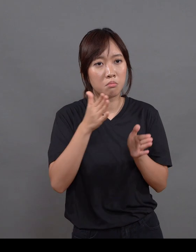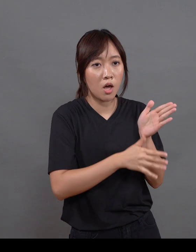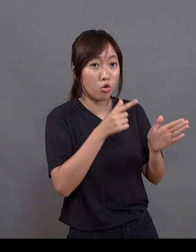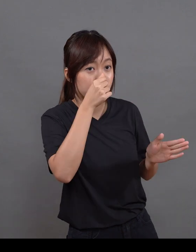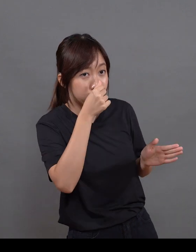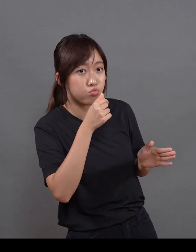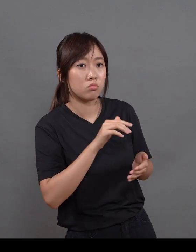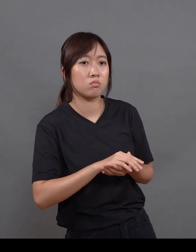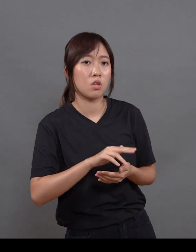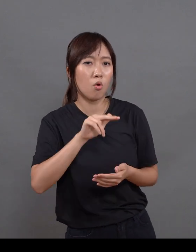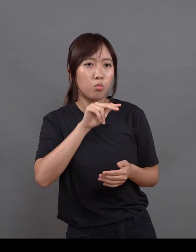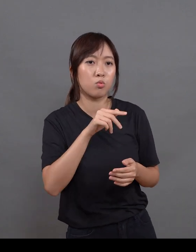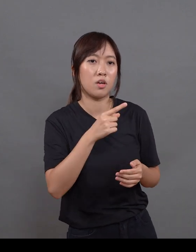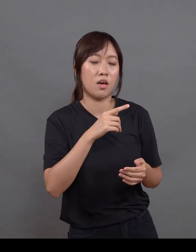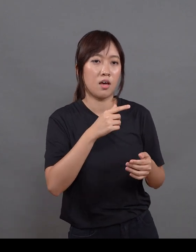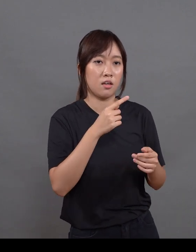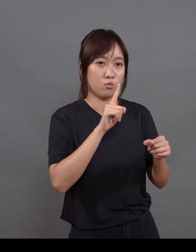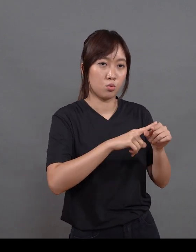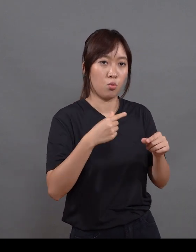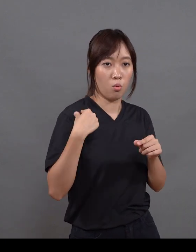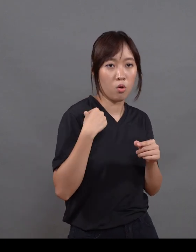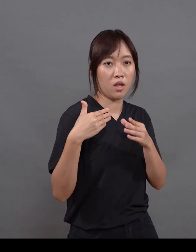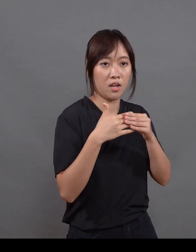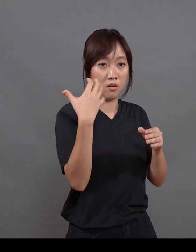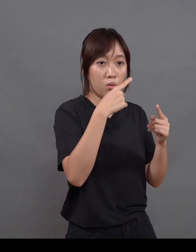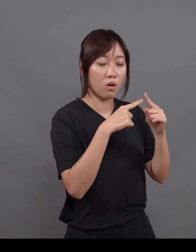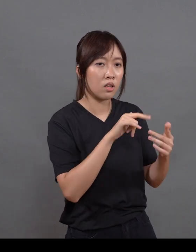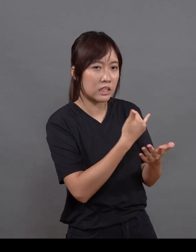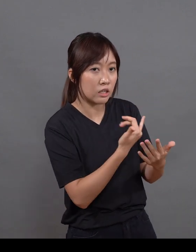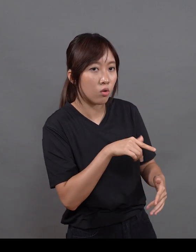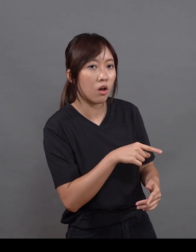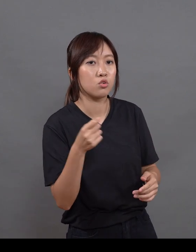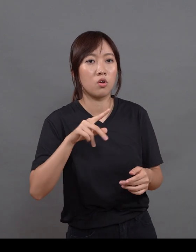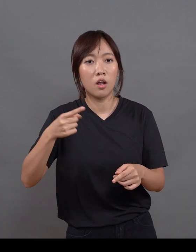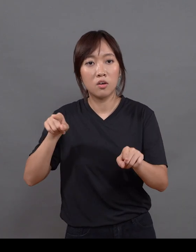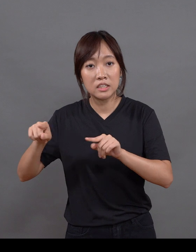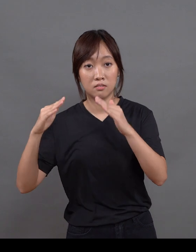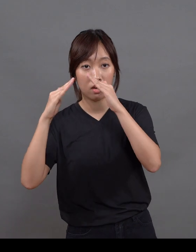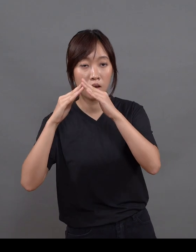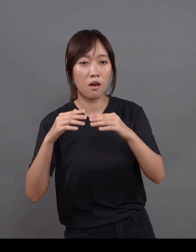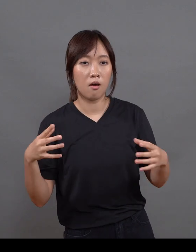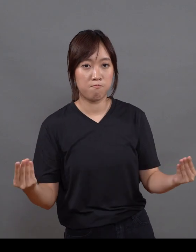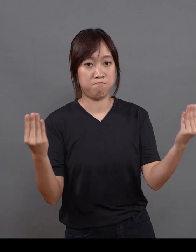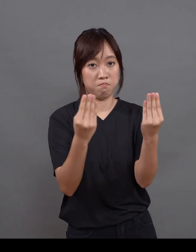This page is an interesting example You can see him placing a late Chinese leader next to a conductor